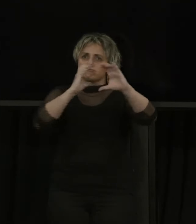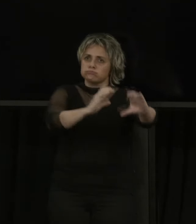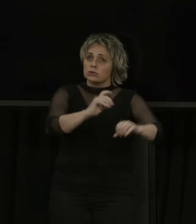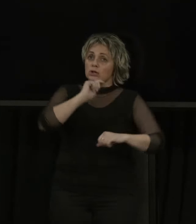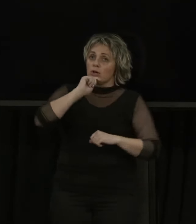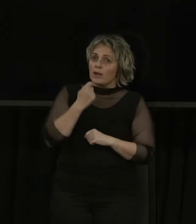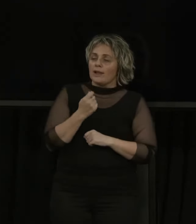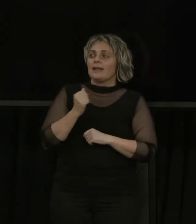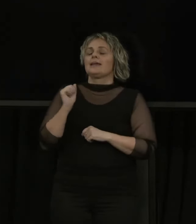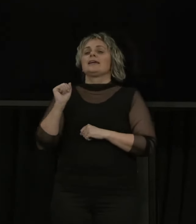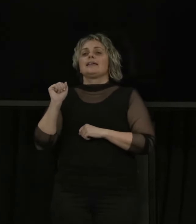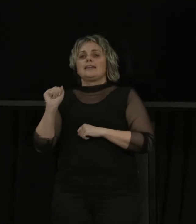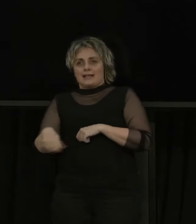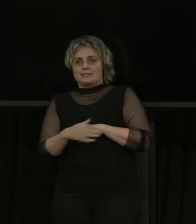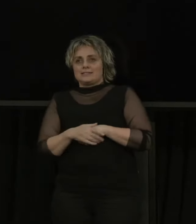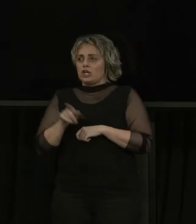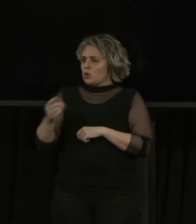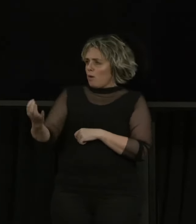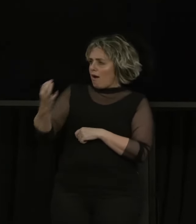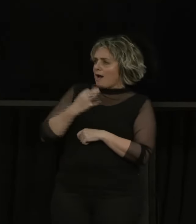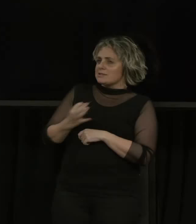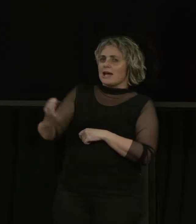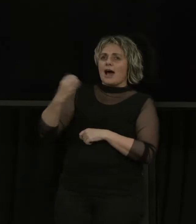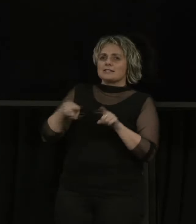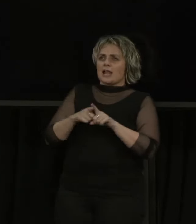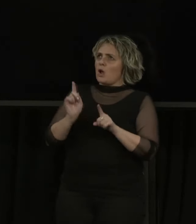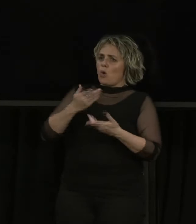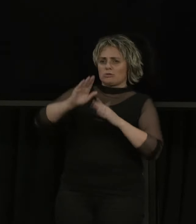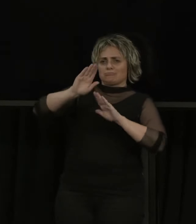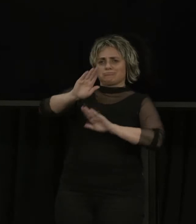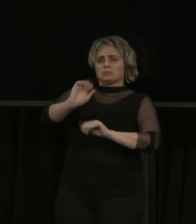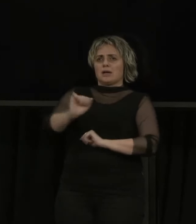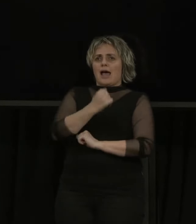practical steps will be taken to increase Pacifica and Maori